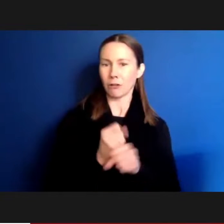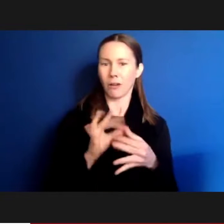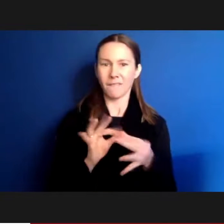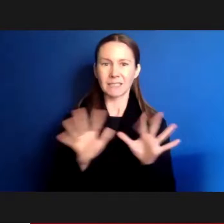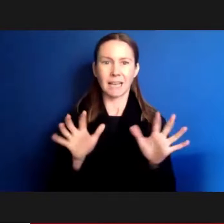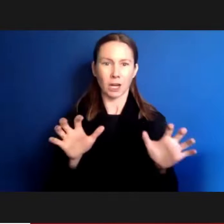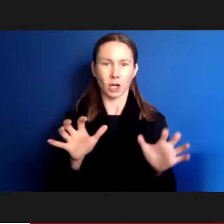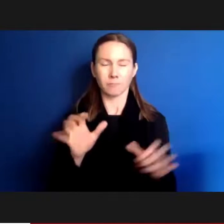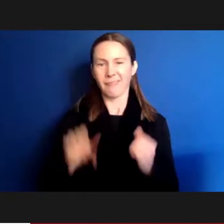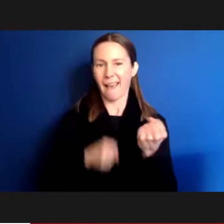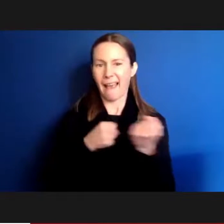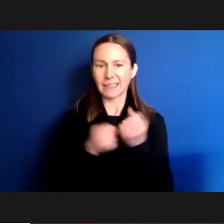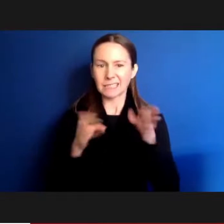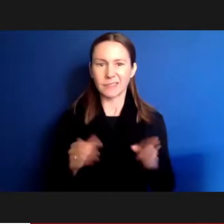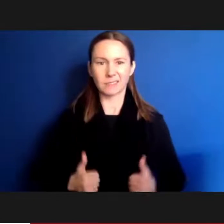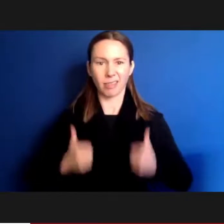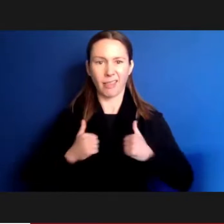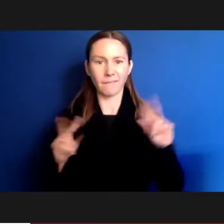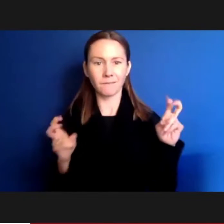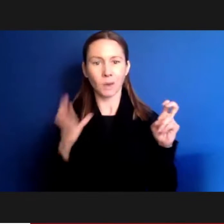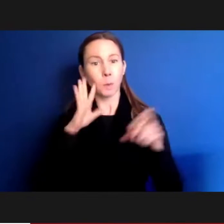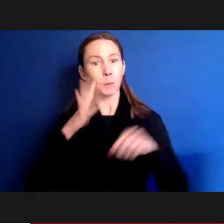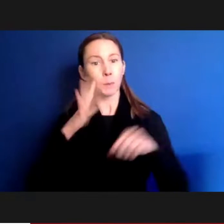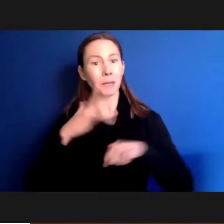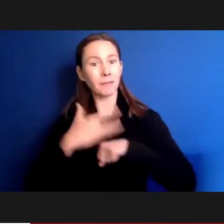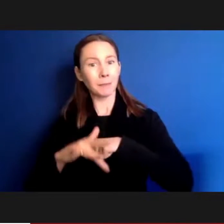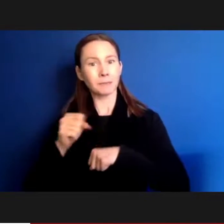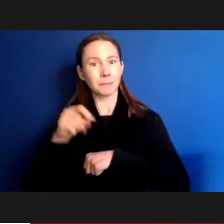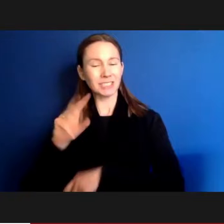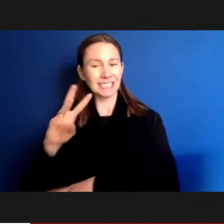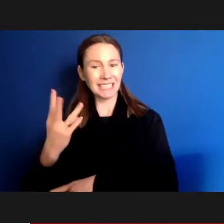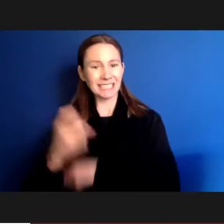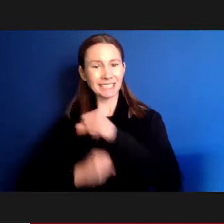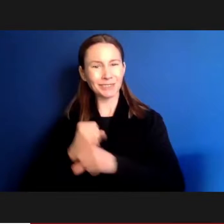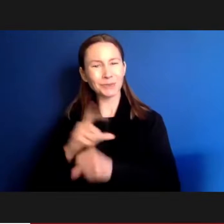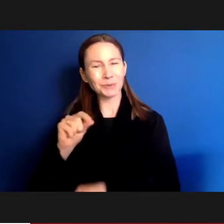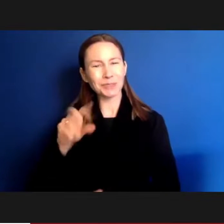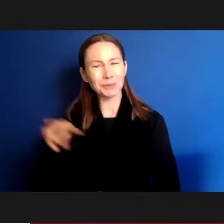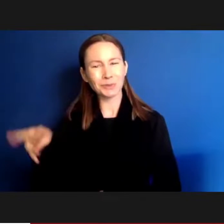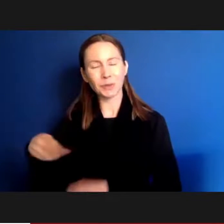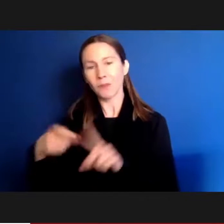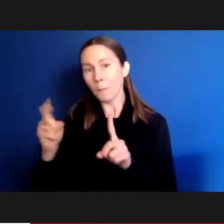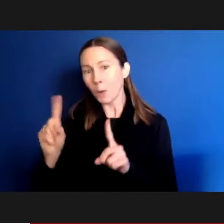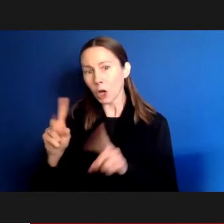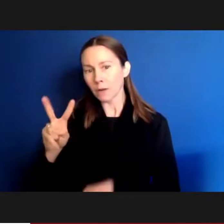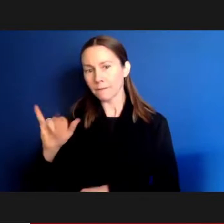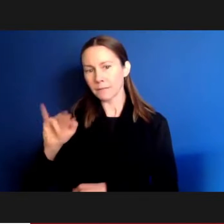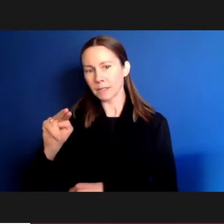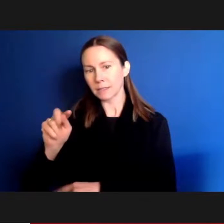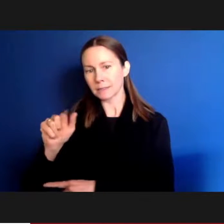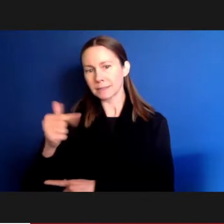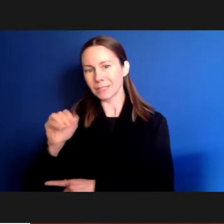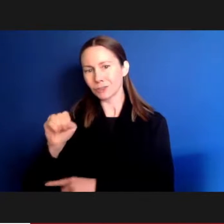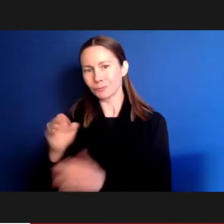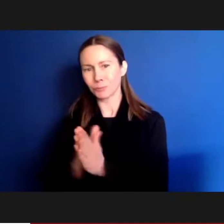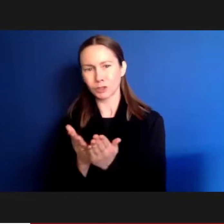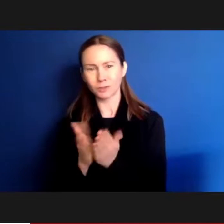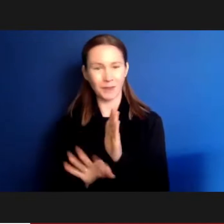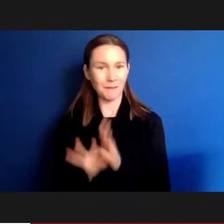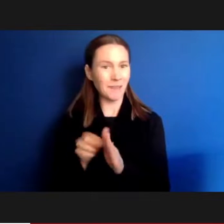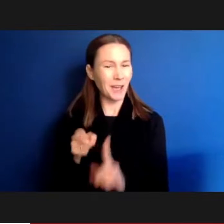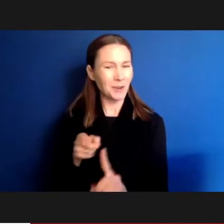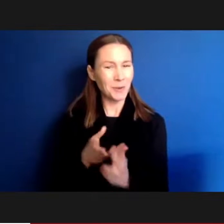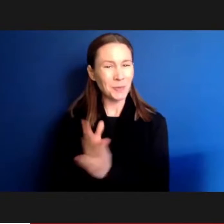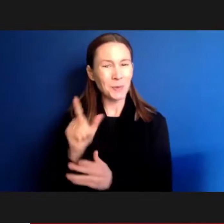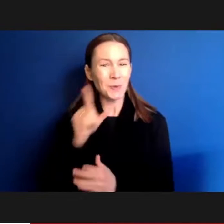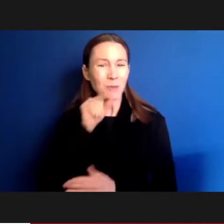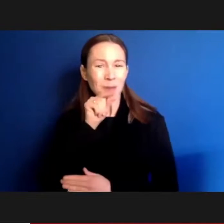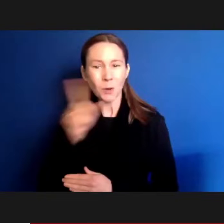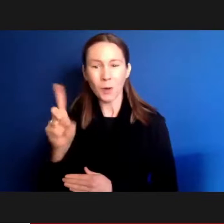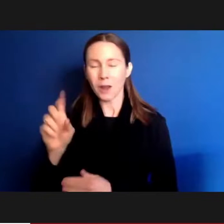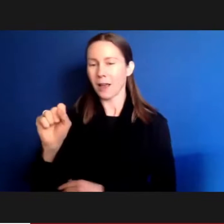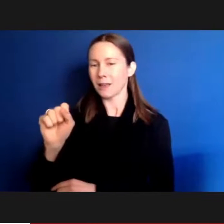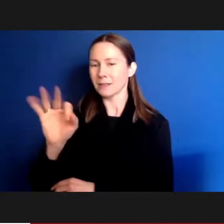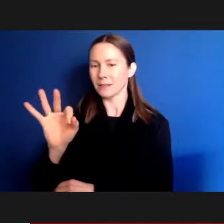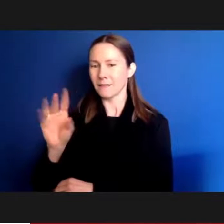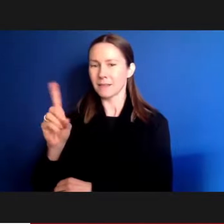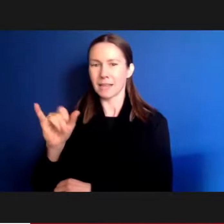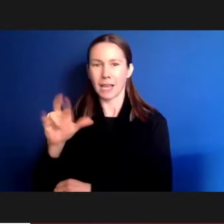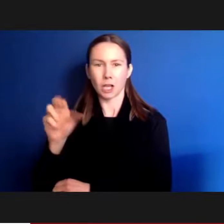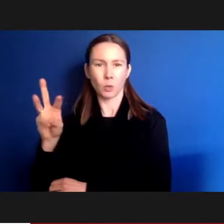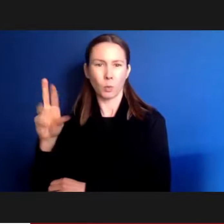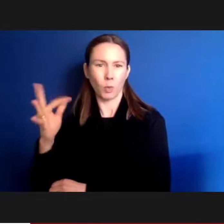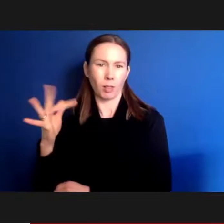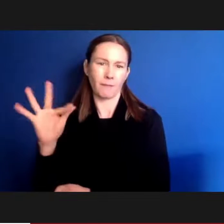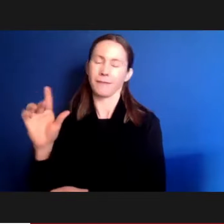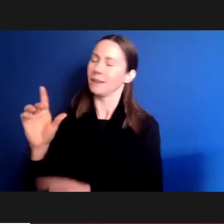be available on September 6, 2022, from Vintage Books. You can find her on Twitter, @sfdirewolf.